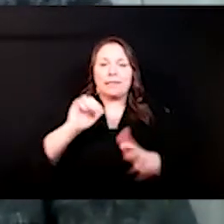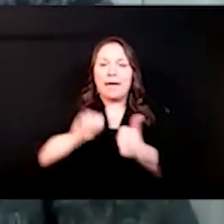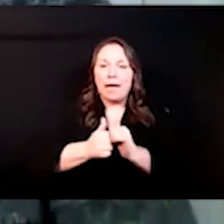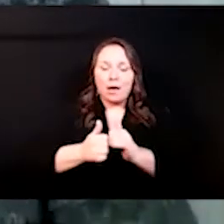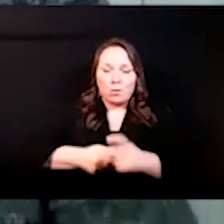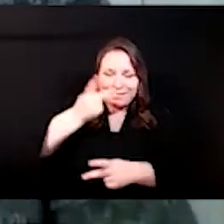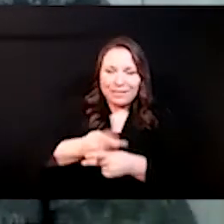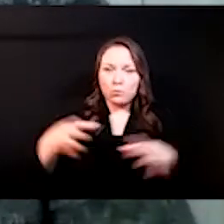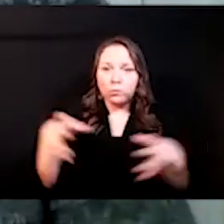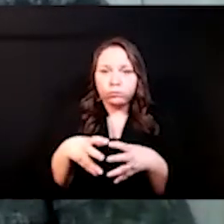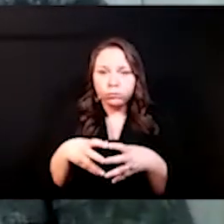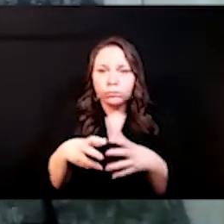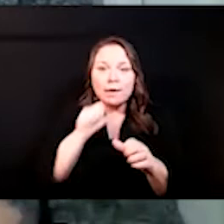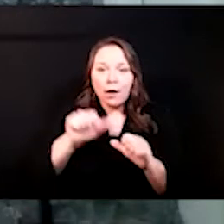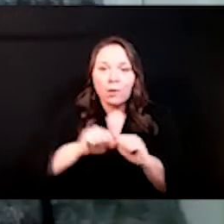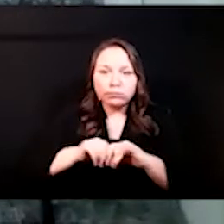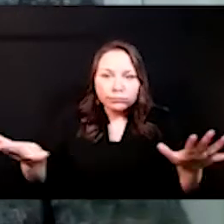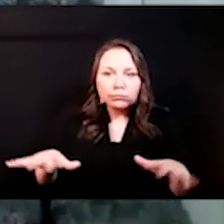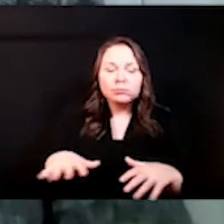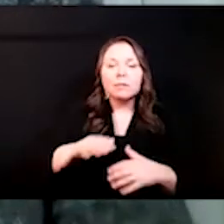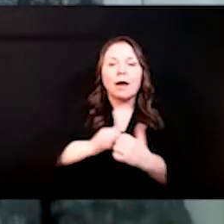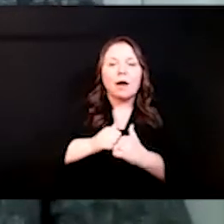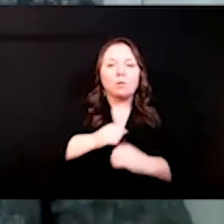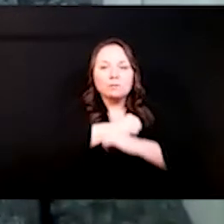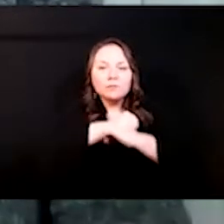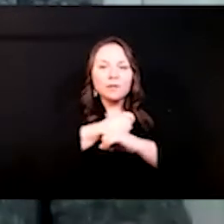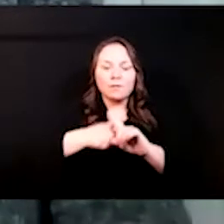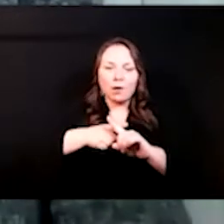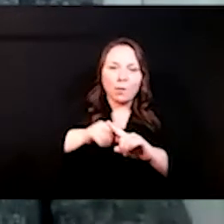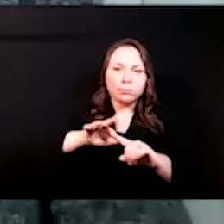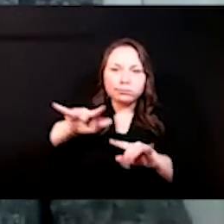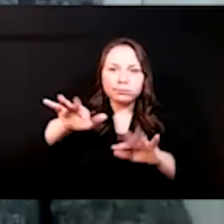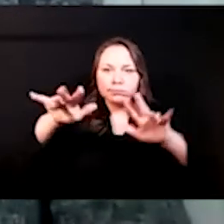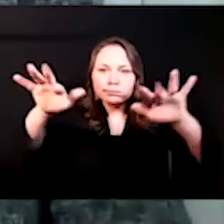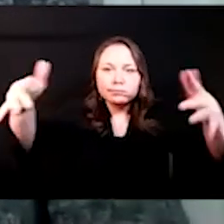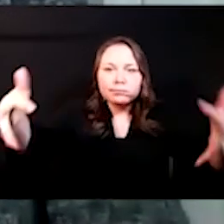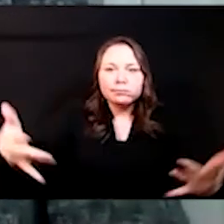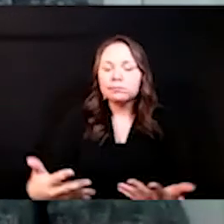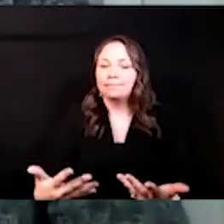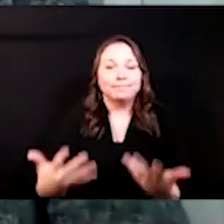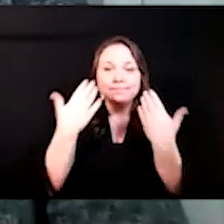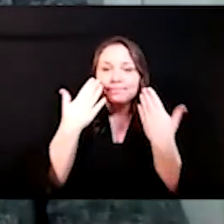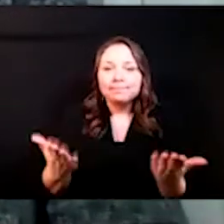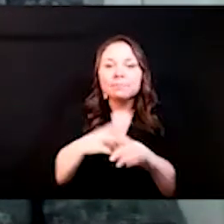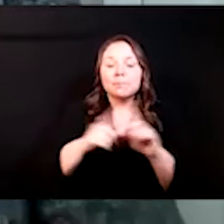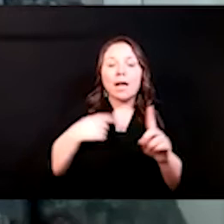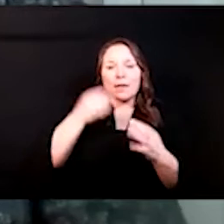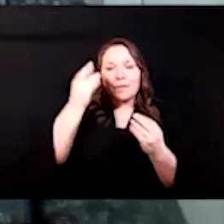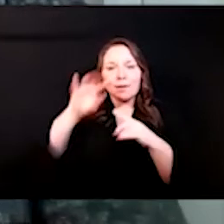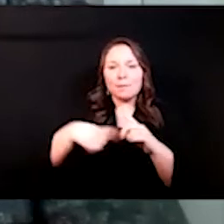GOING TO CONTAIN THIS? HOW ARE WE GOING TO, YOU KNOW, PREVENT THIS FROM BROADER SPREAD AND I REMEMBER REALLY